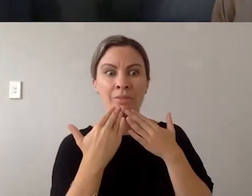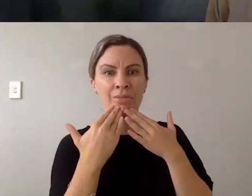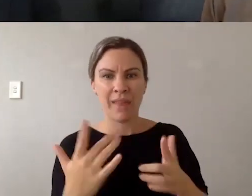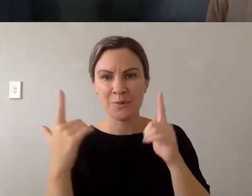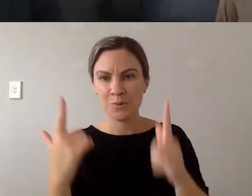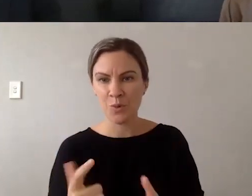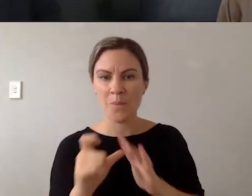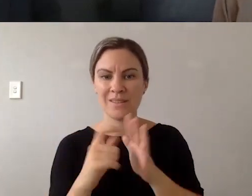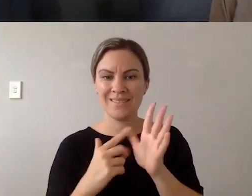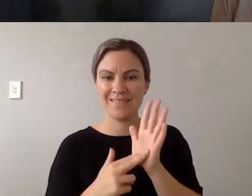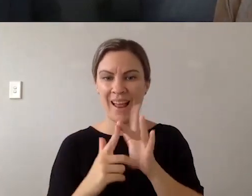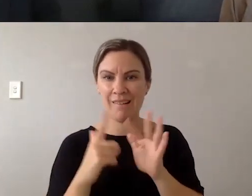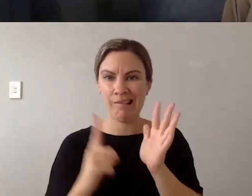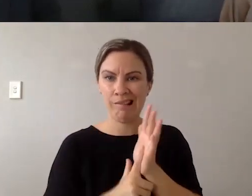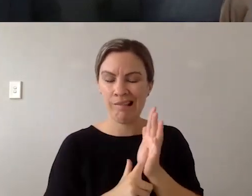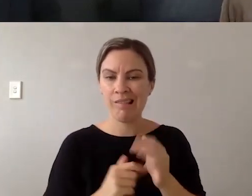of appears that that might be the only time that we have for